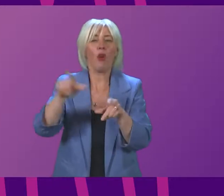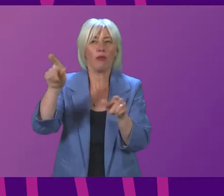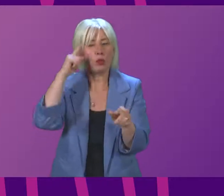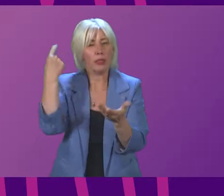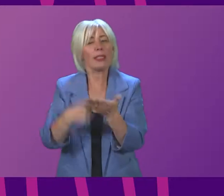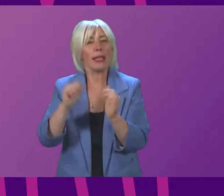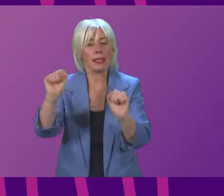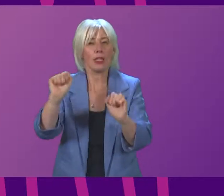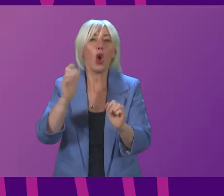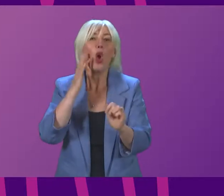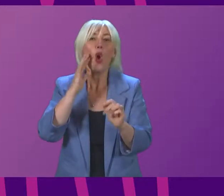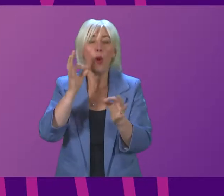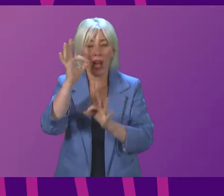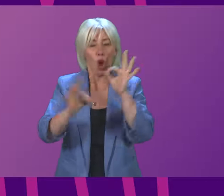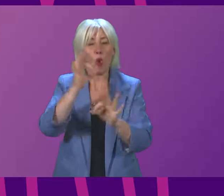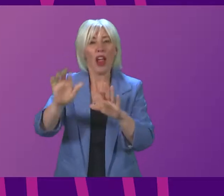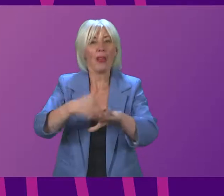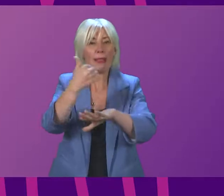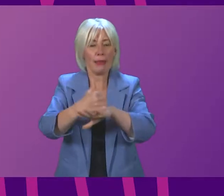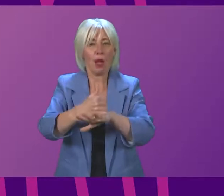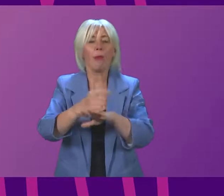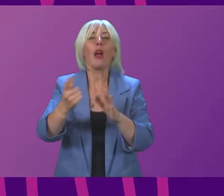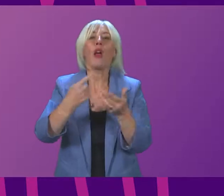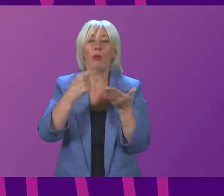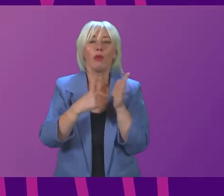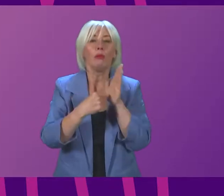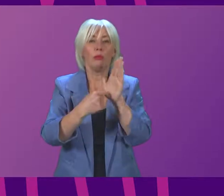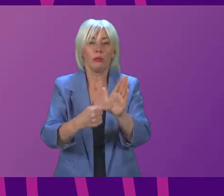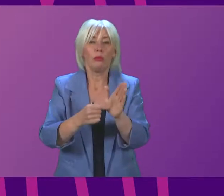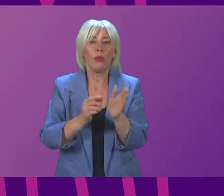the inquiry will make announcements about its approach and progress as the chair sees fit.